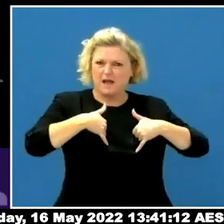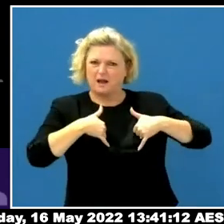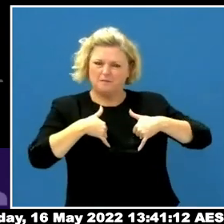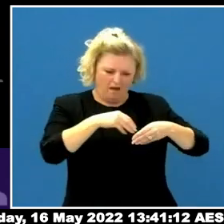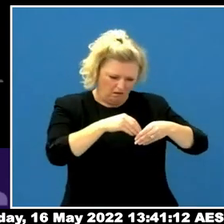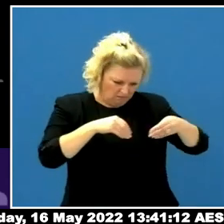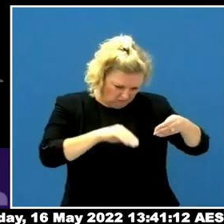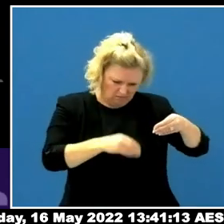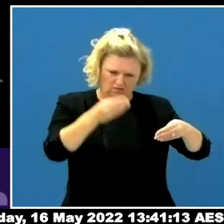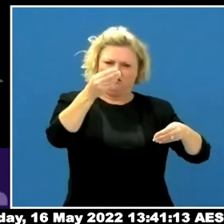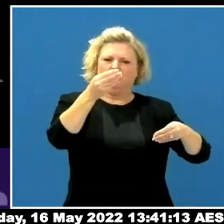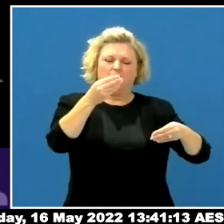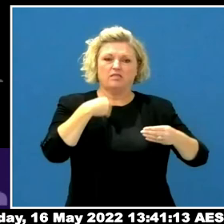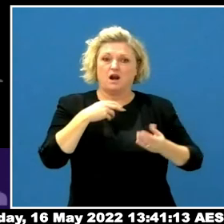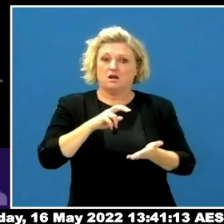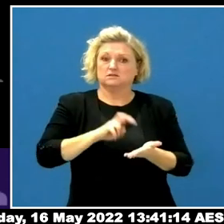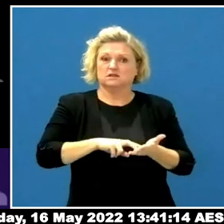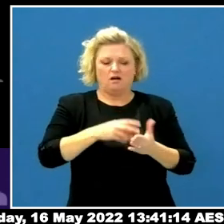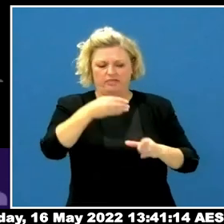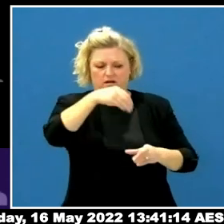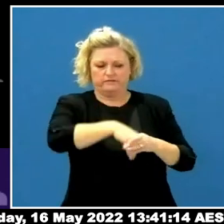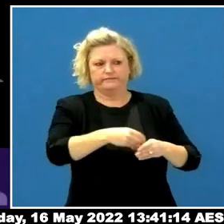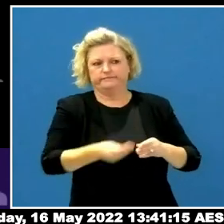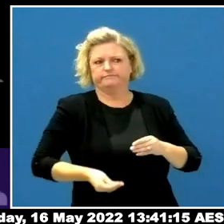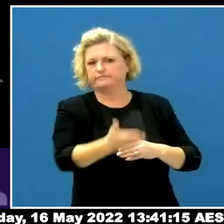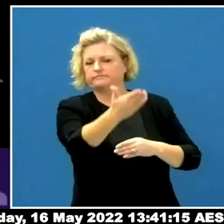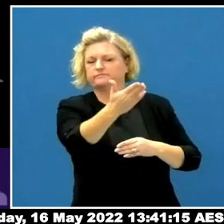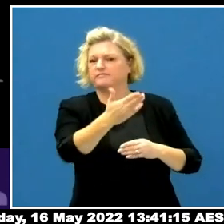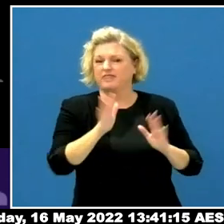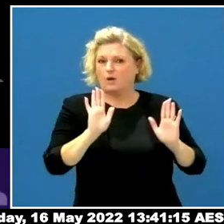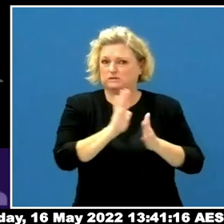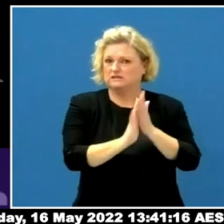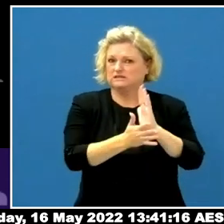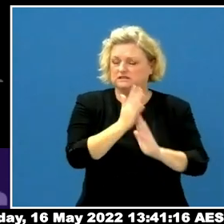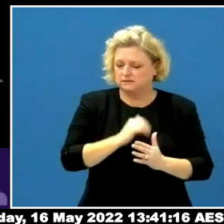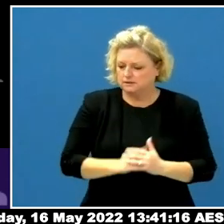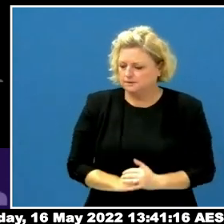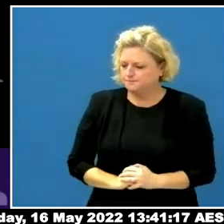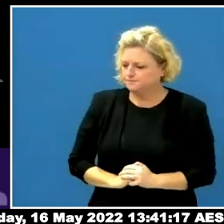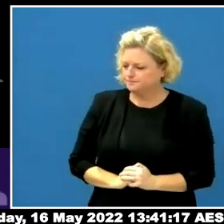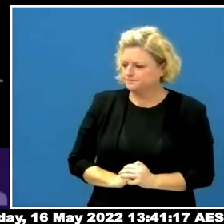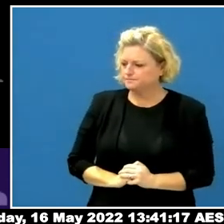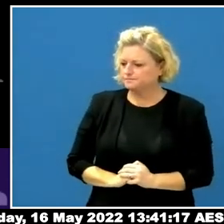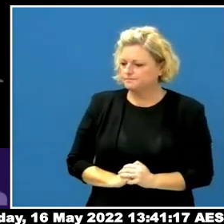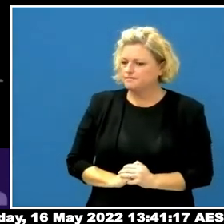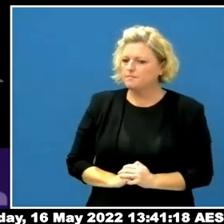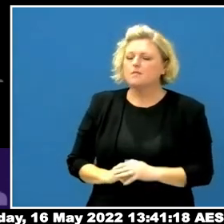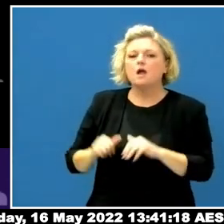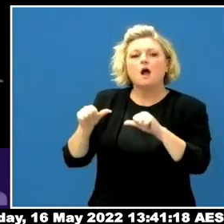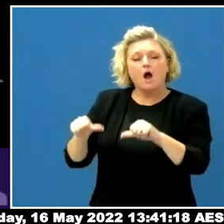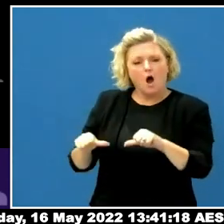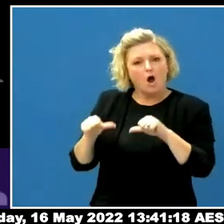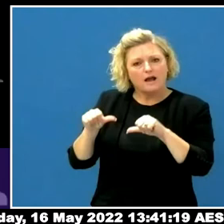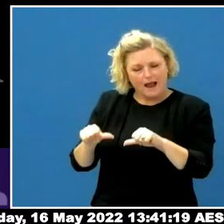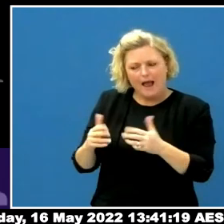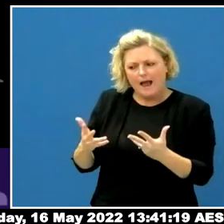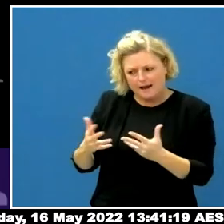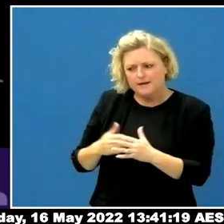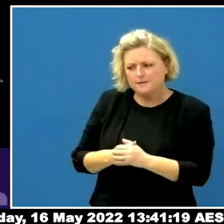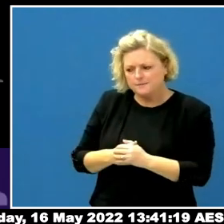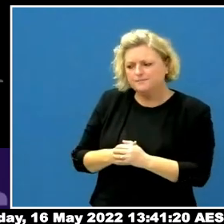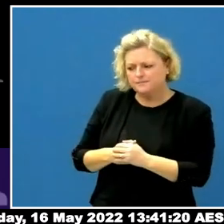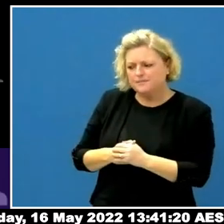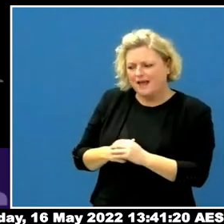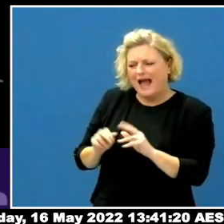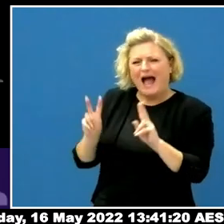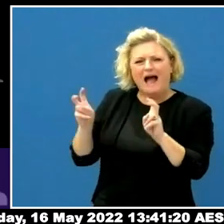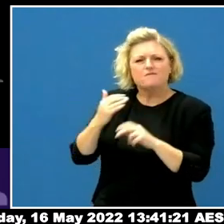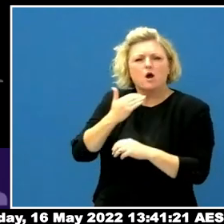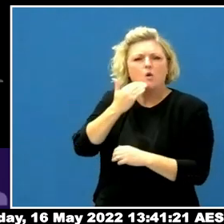Do you recall - there was a quote part of those agreements for their - the cost of